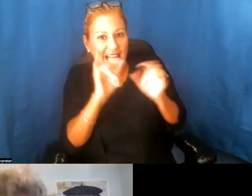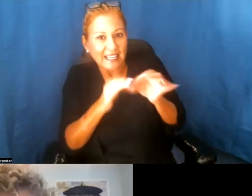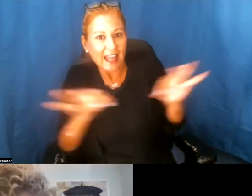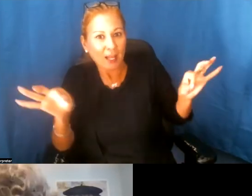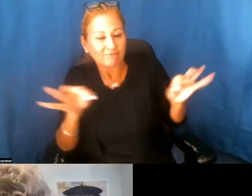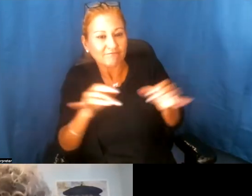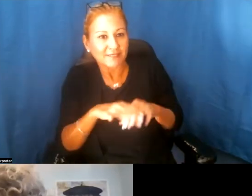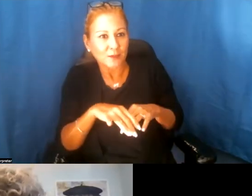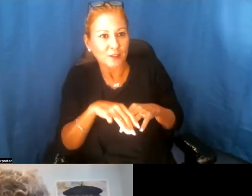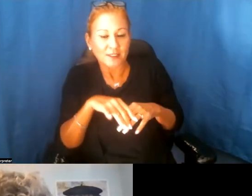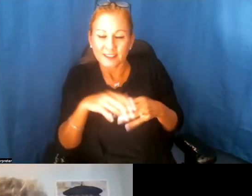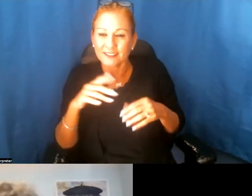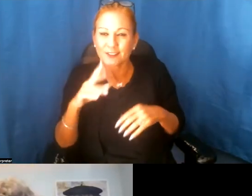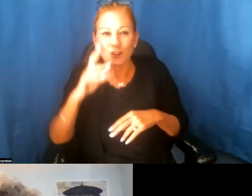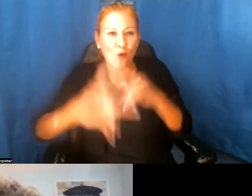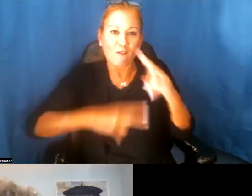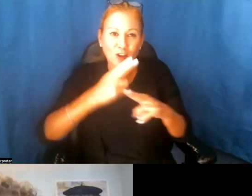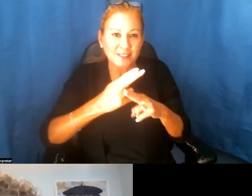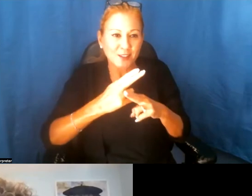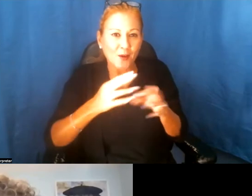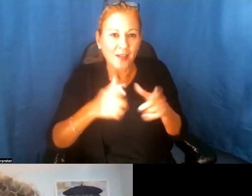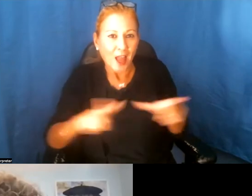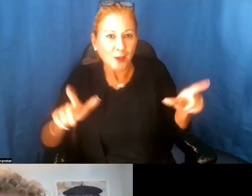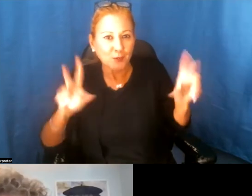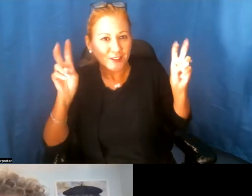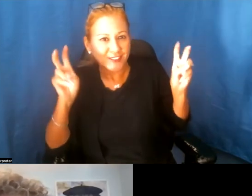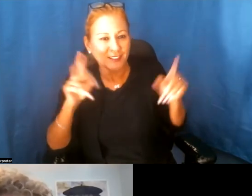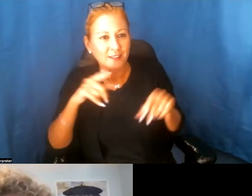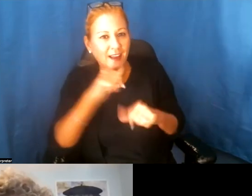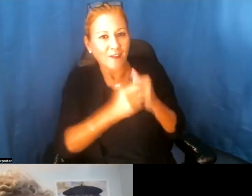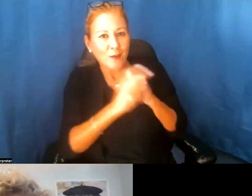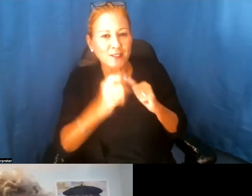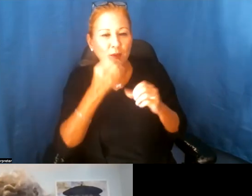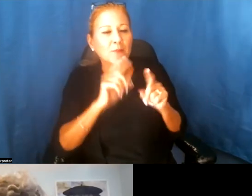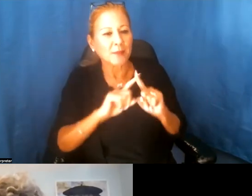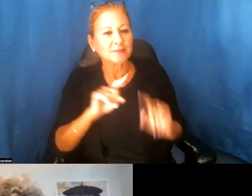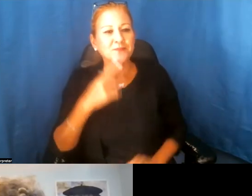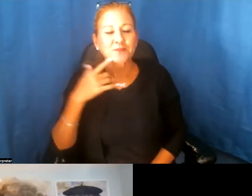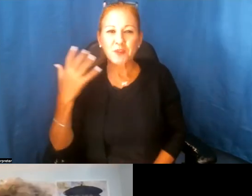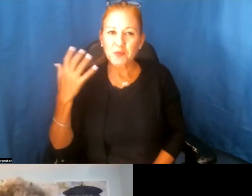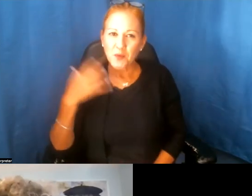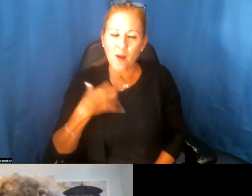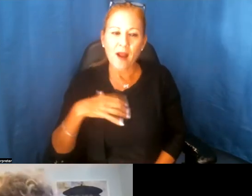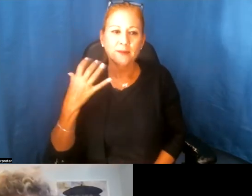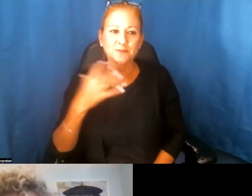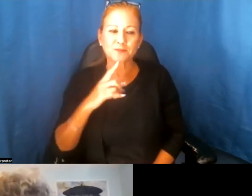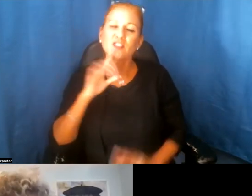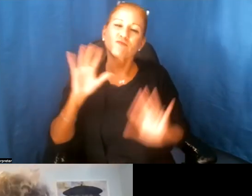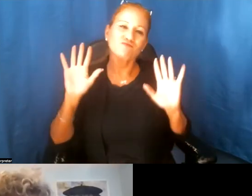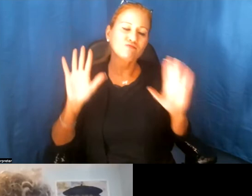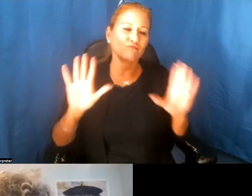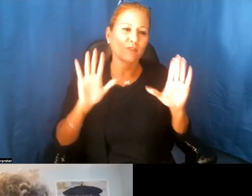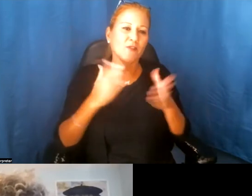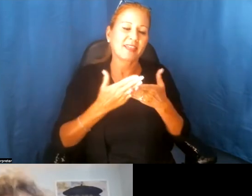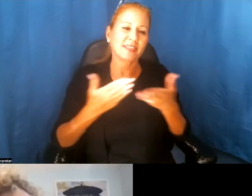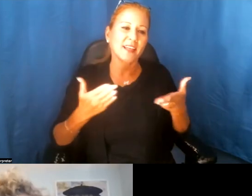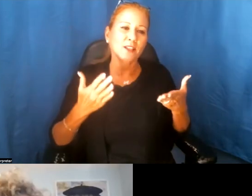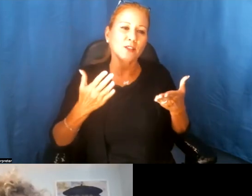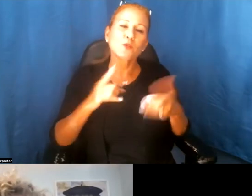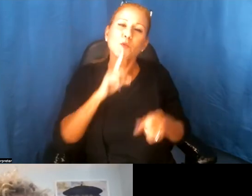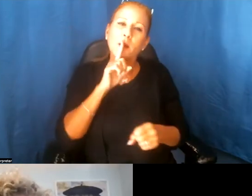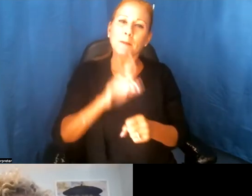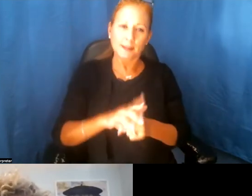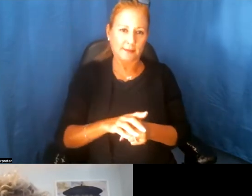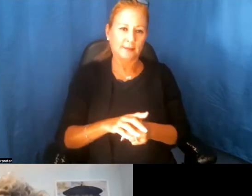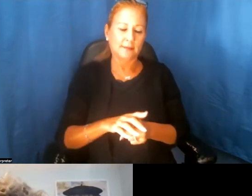But it's- it, you know, it's, it's, so it's in- it's an incredible thing to, to commit to this